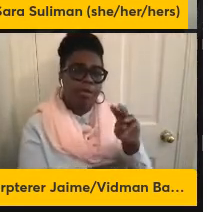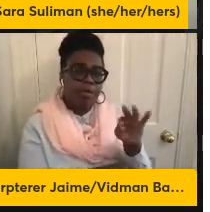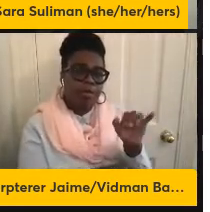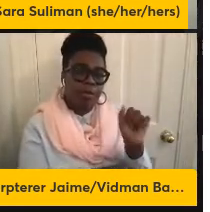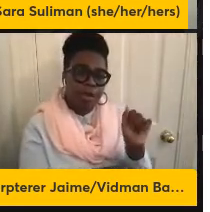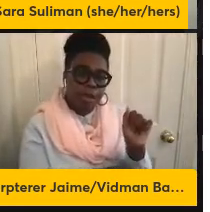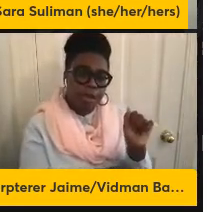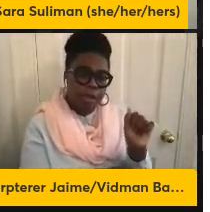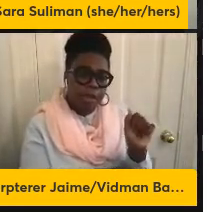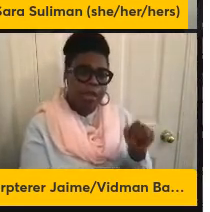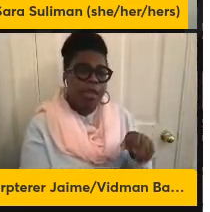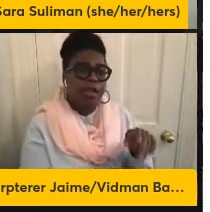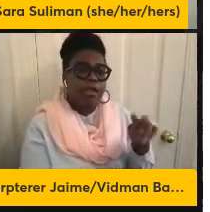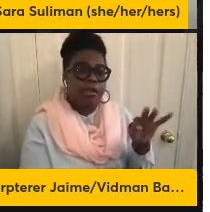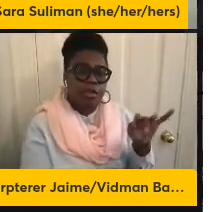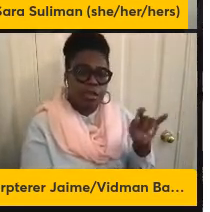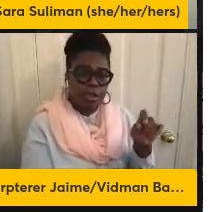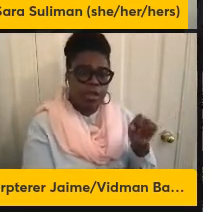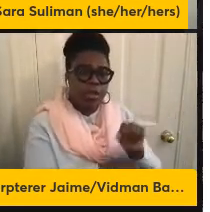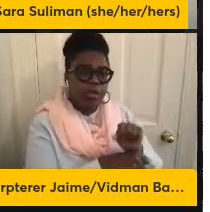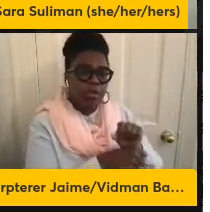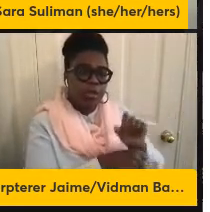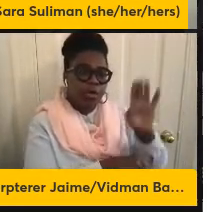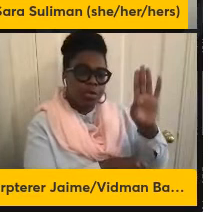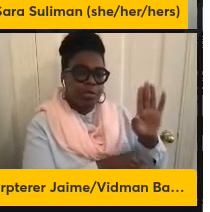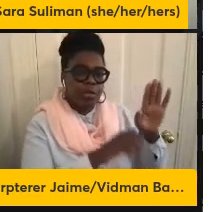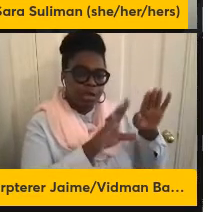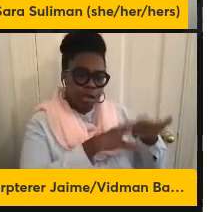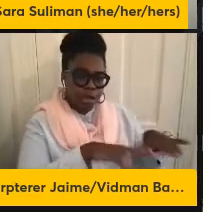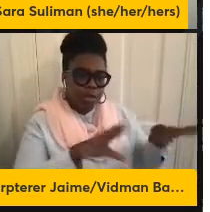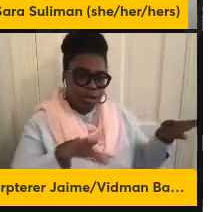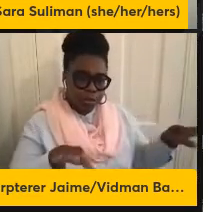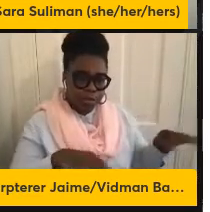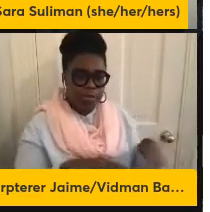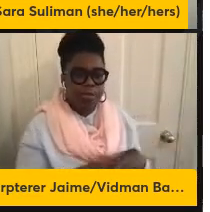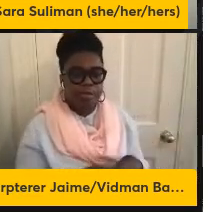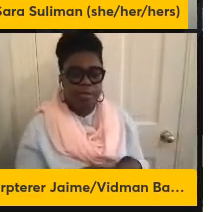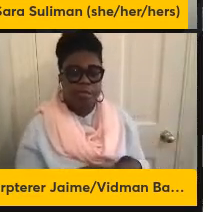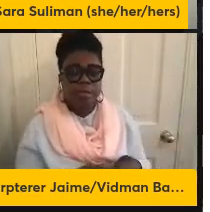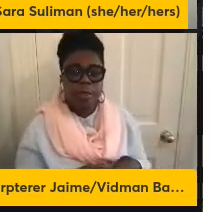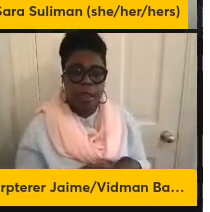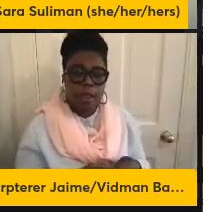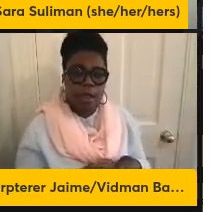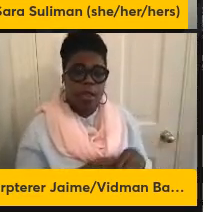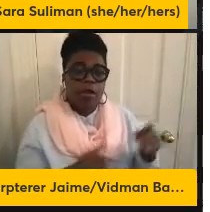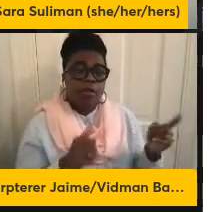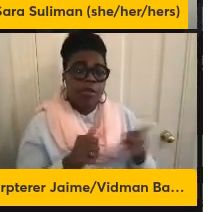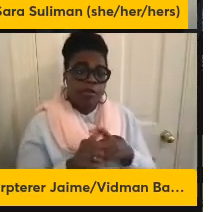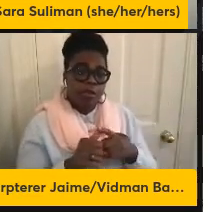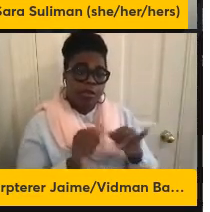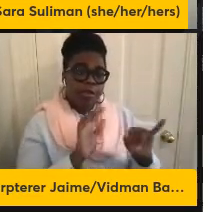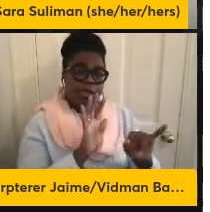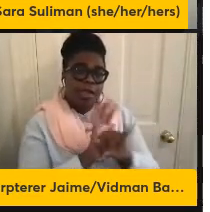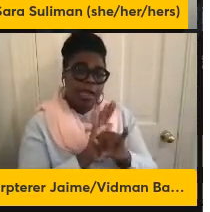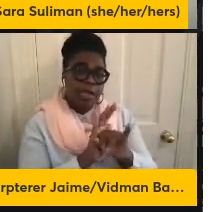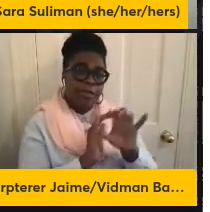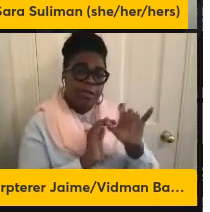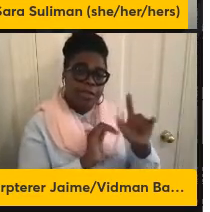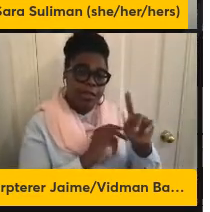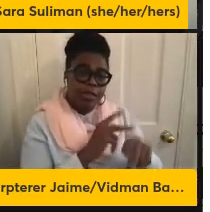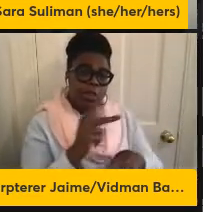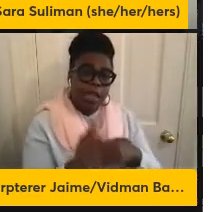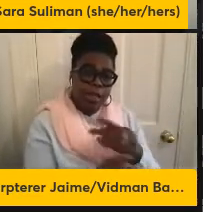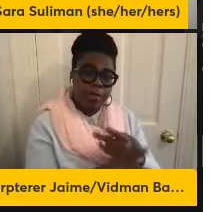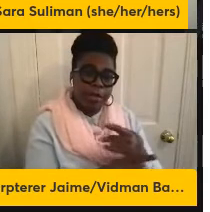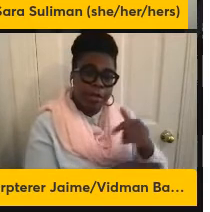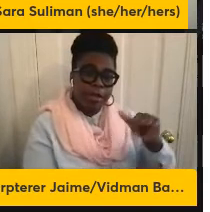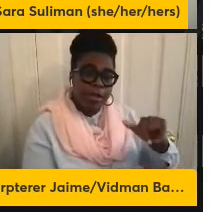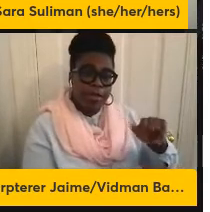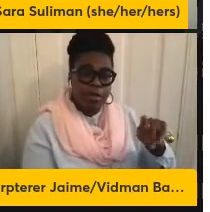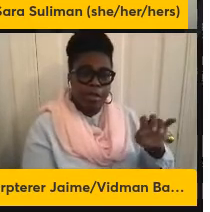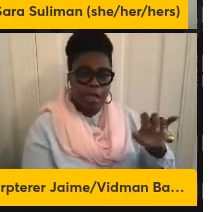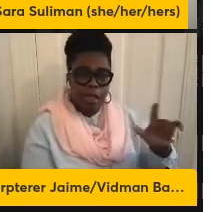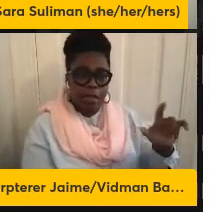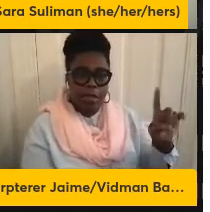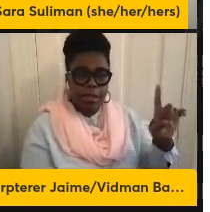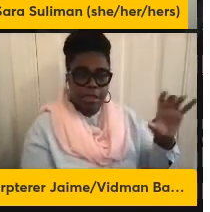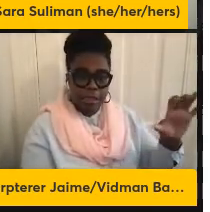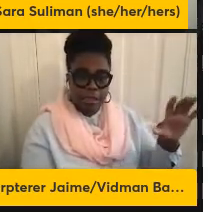junior faculty at Boston children. And we identified first a cell type specific acute TL events. So in disease, we found 433